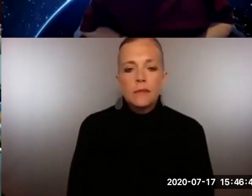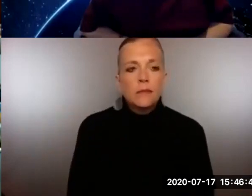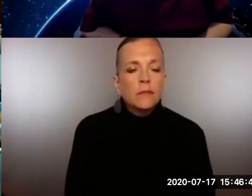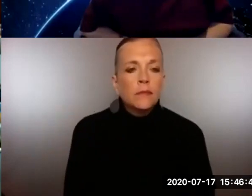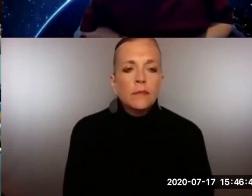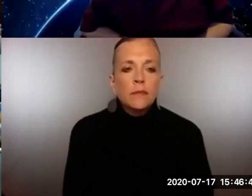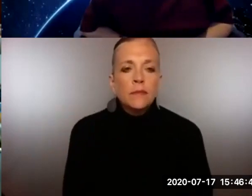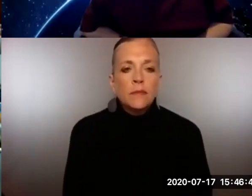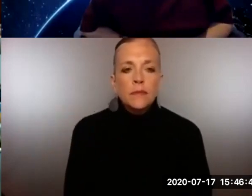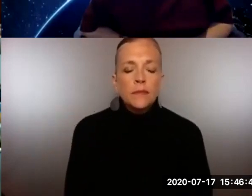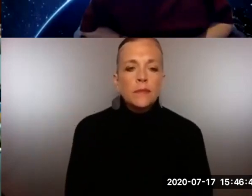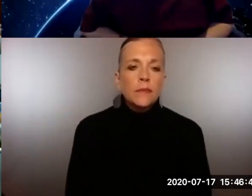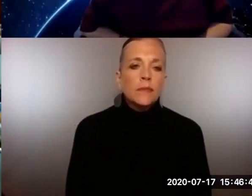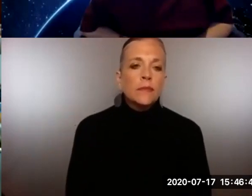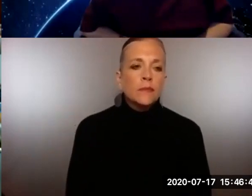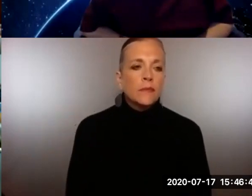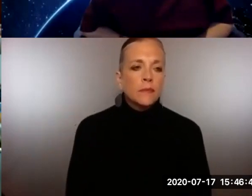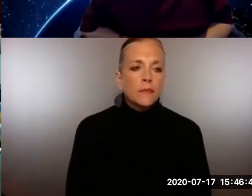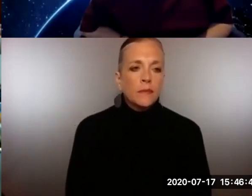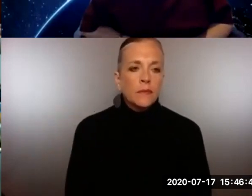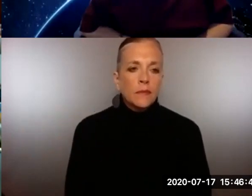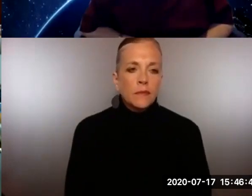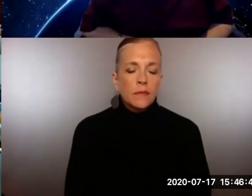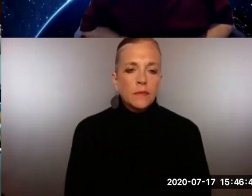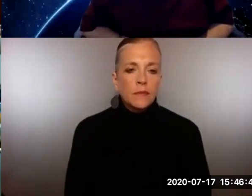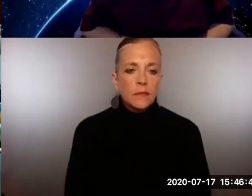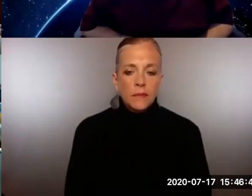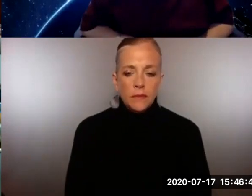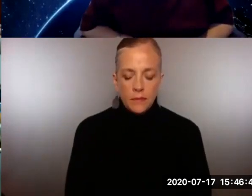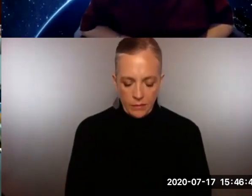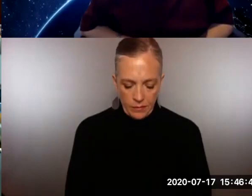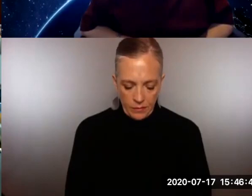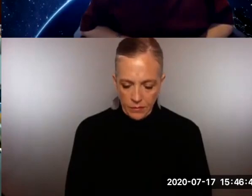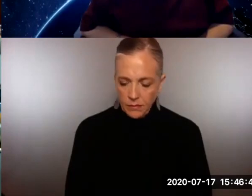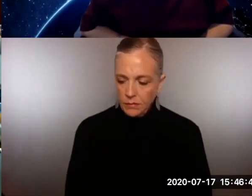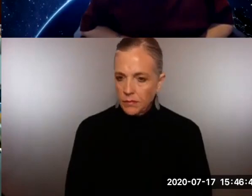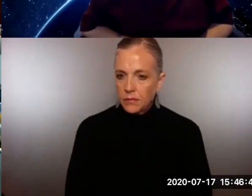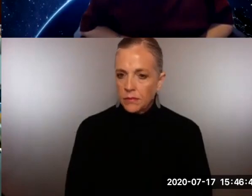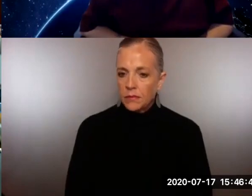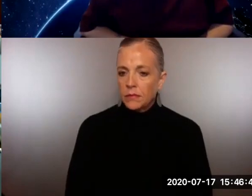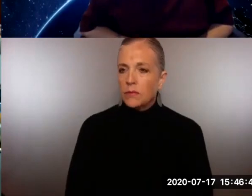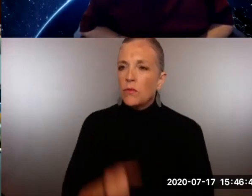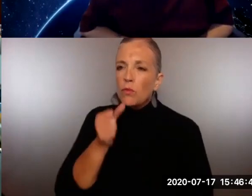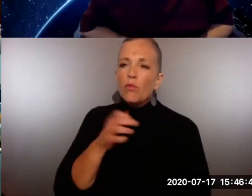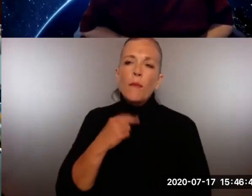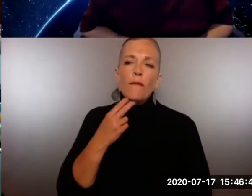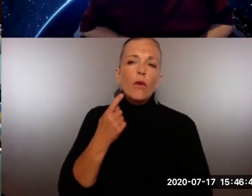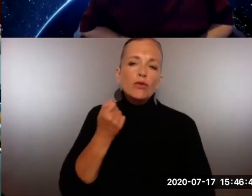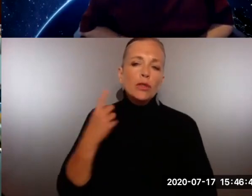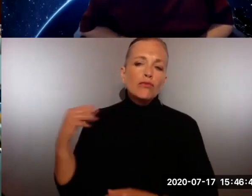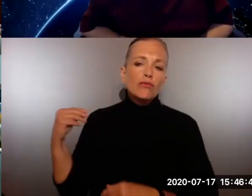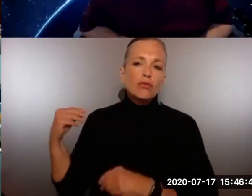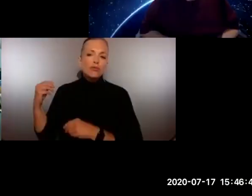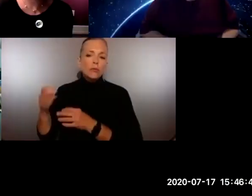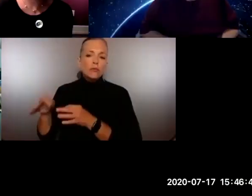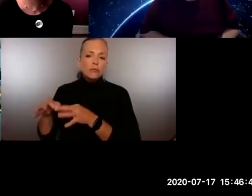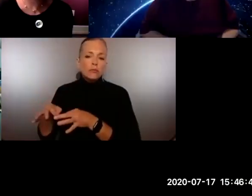This first? Yeah. Tauna, can you let Hari speak first? Wait, wait a minute.